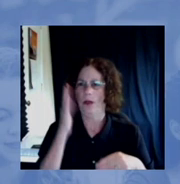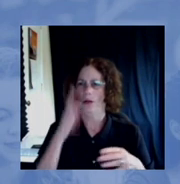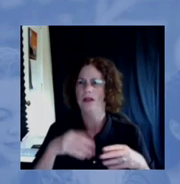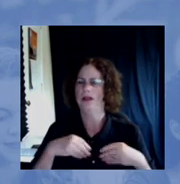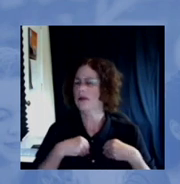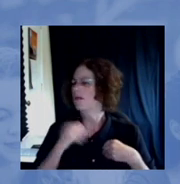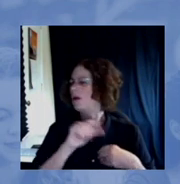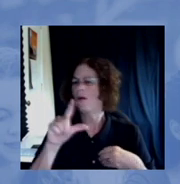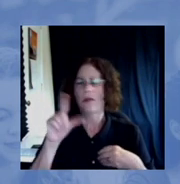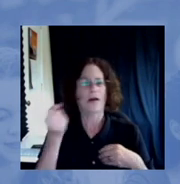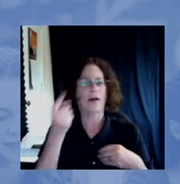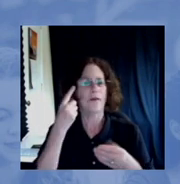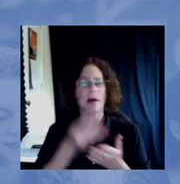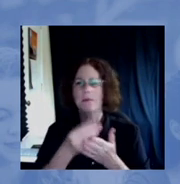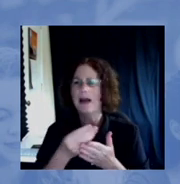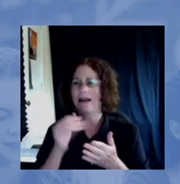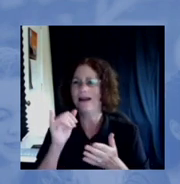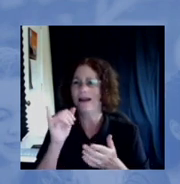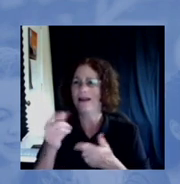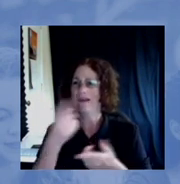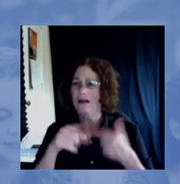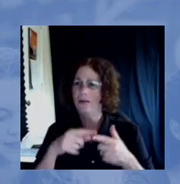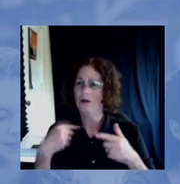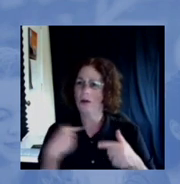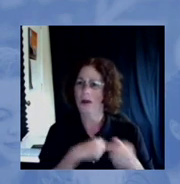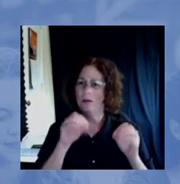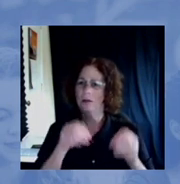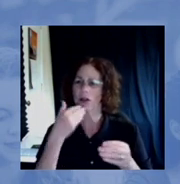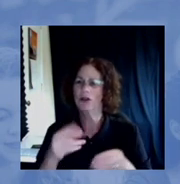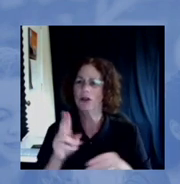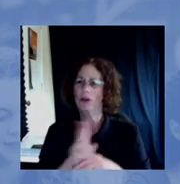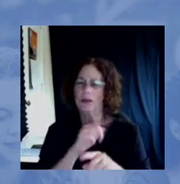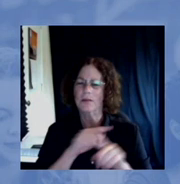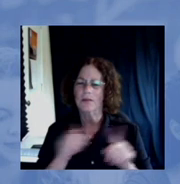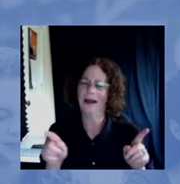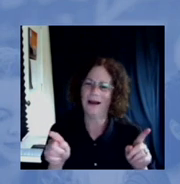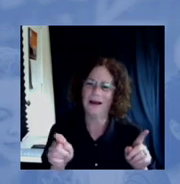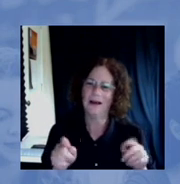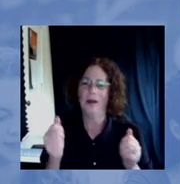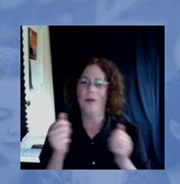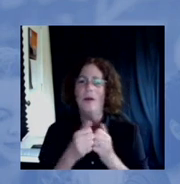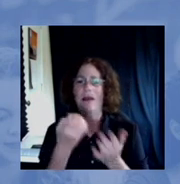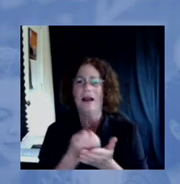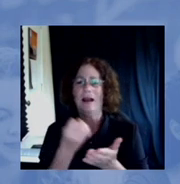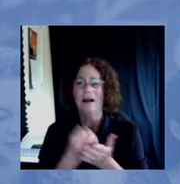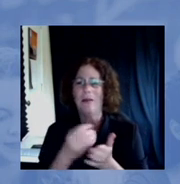MONEY THAT COMES OUR WAY AND PUT IT TO GOOD USE. BUT EVEN IN THE MIDDLE OF ECONOMIC RECESSION, OUR COMMUNITY ON THE BASIS OF ACADEMIC RESULTS